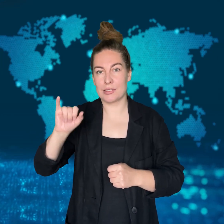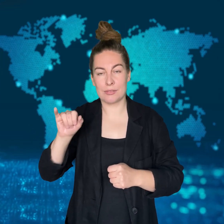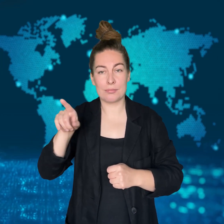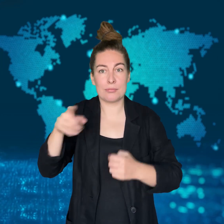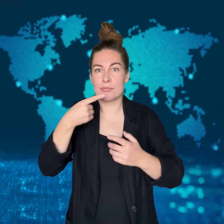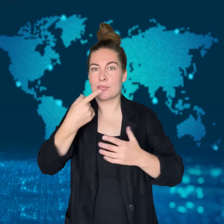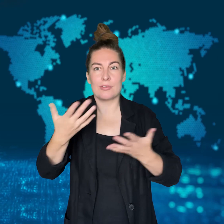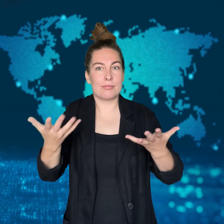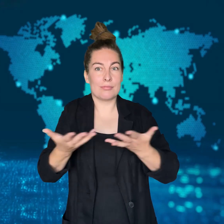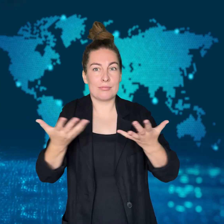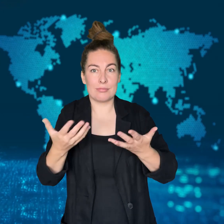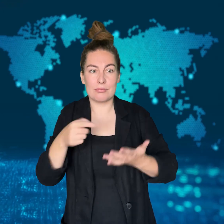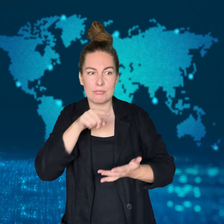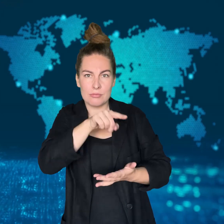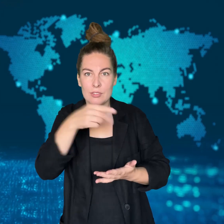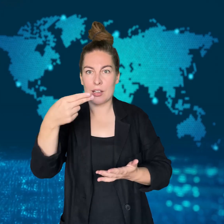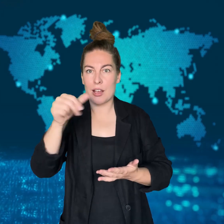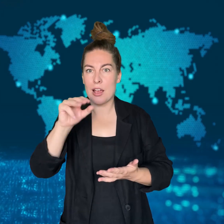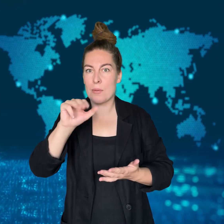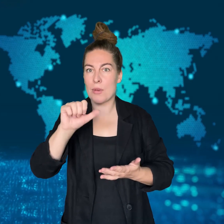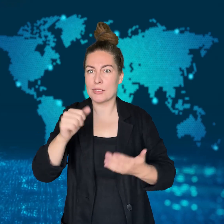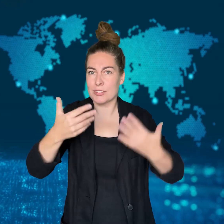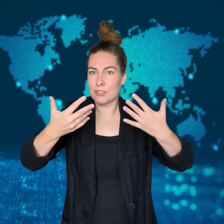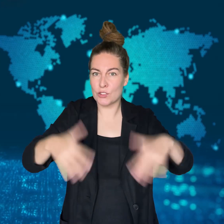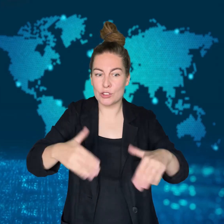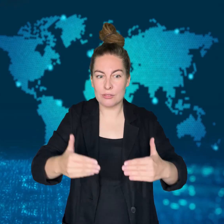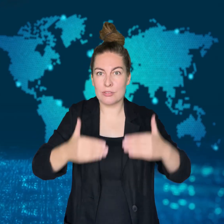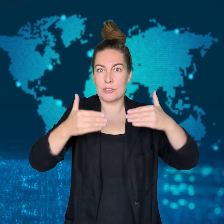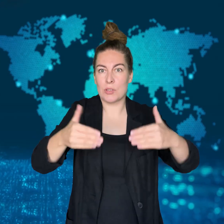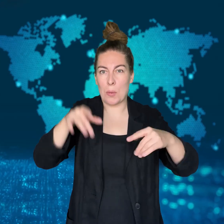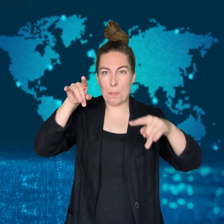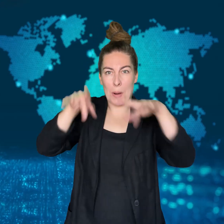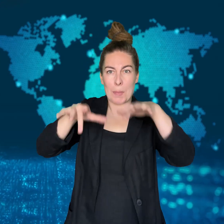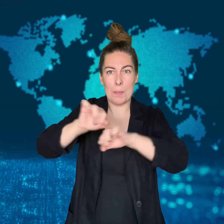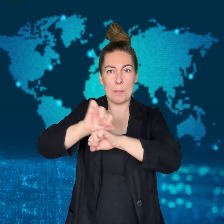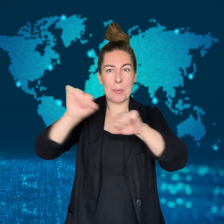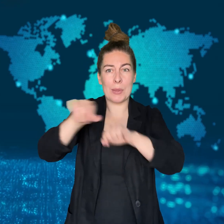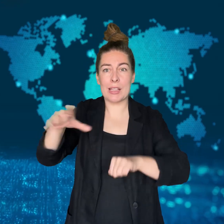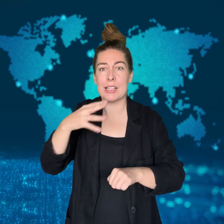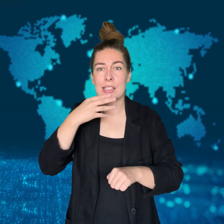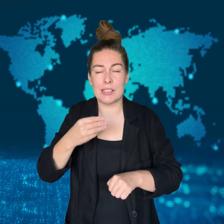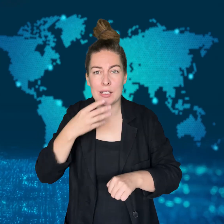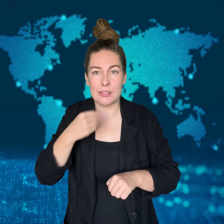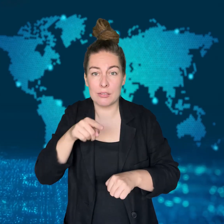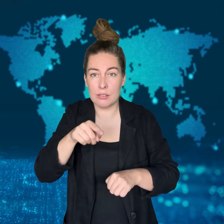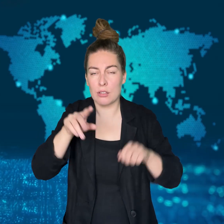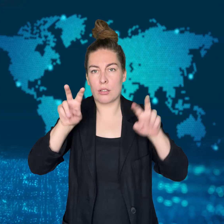It's been reported that Iran's President, Abraham Raisi, called